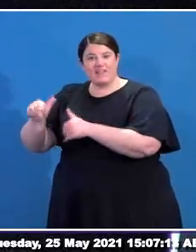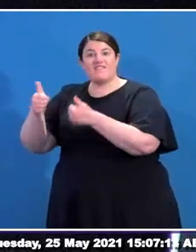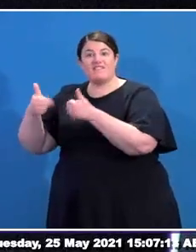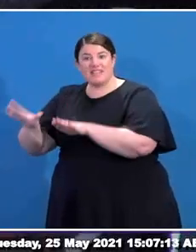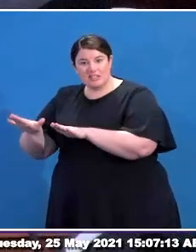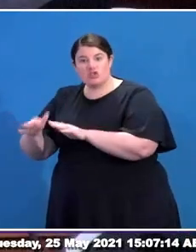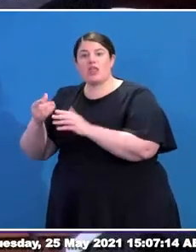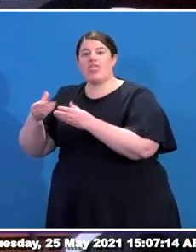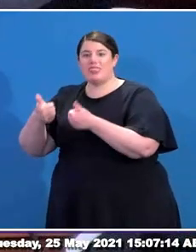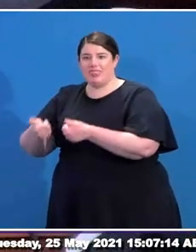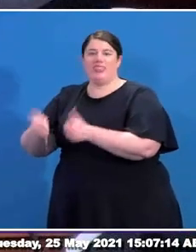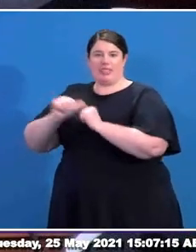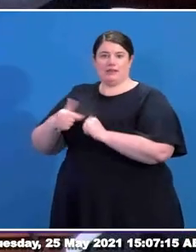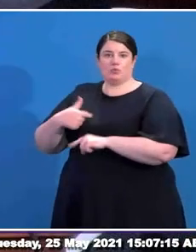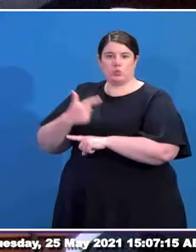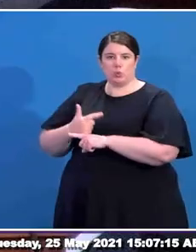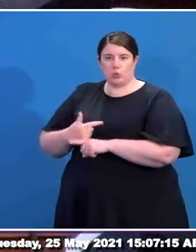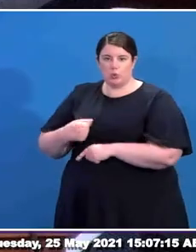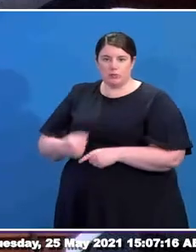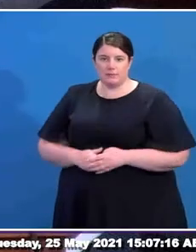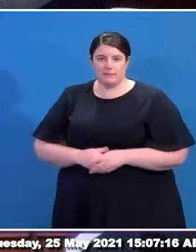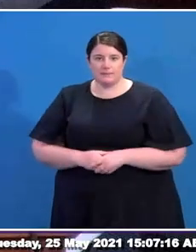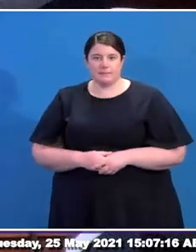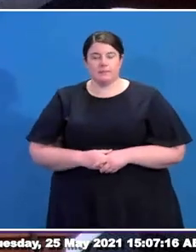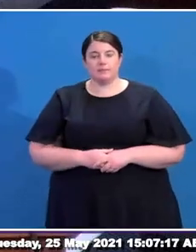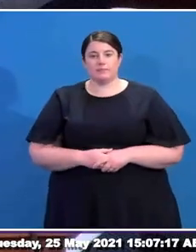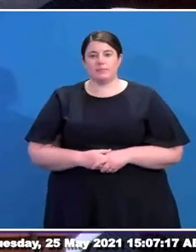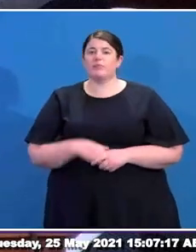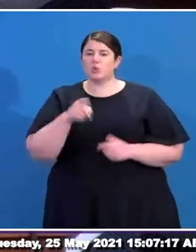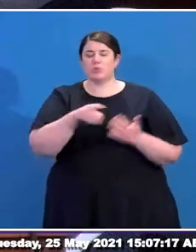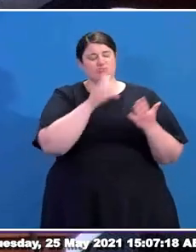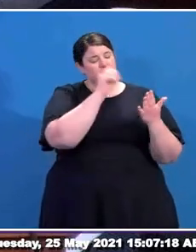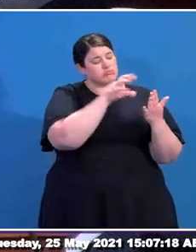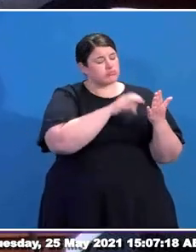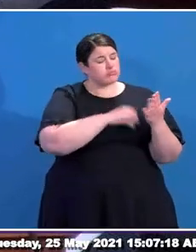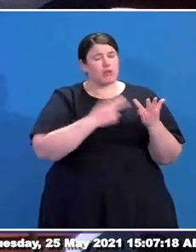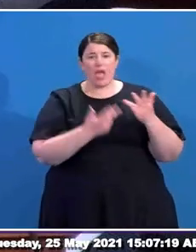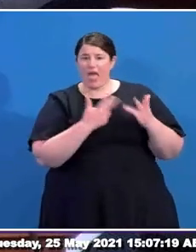You make some other observations but the report was